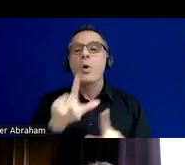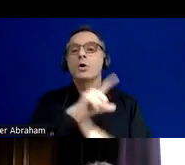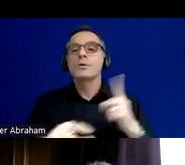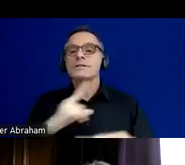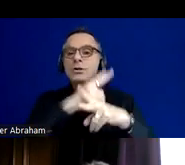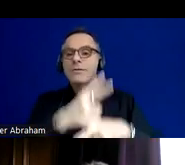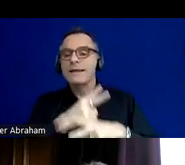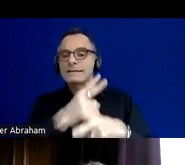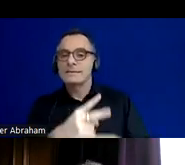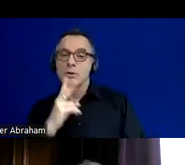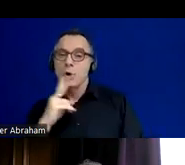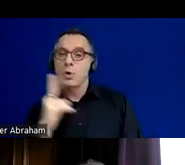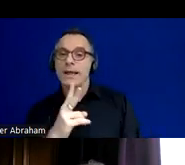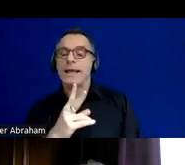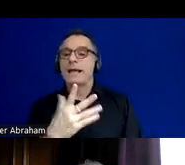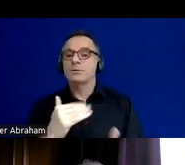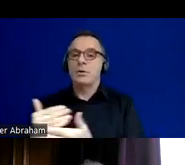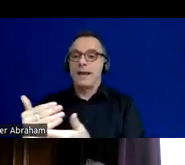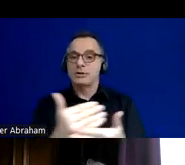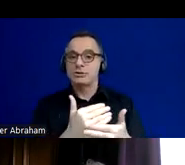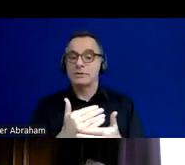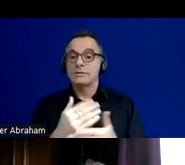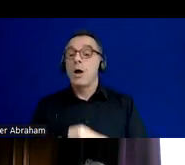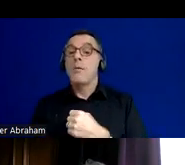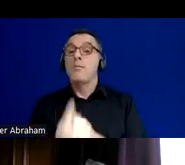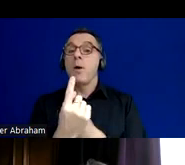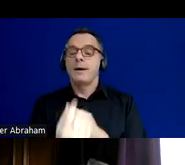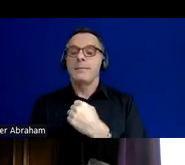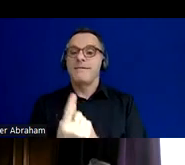and bringing those to light. So, we had a pop-up event led by the community curators - some of